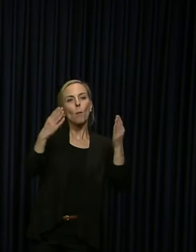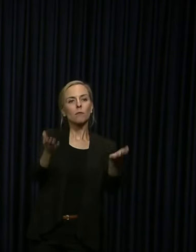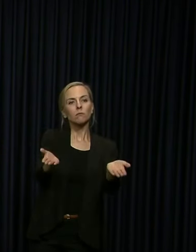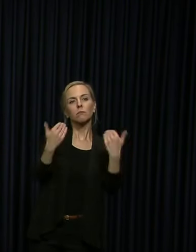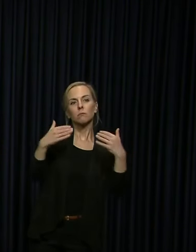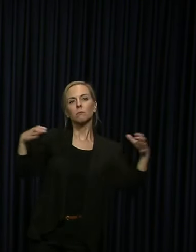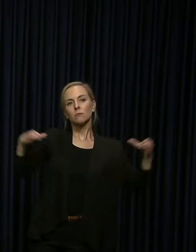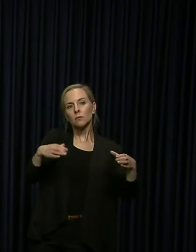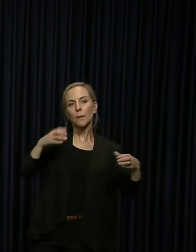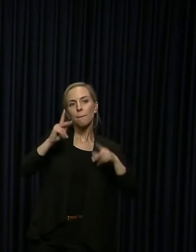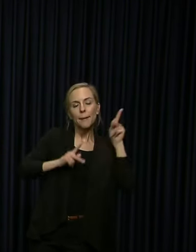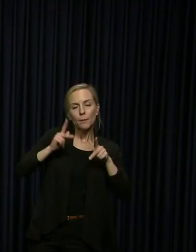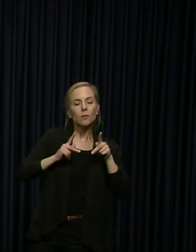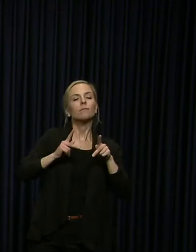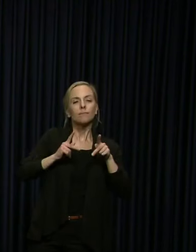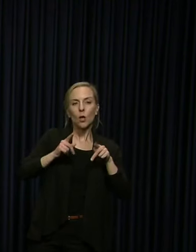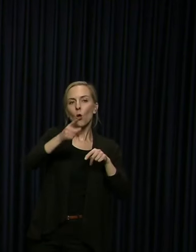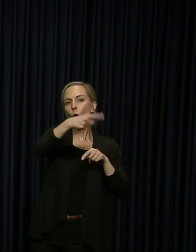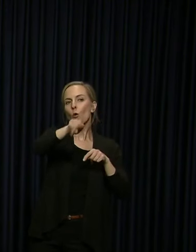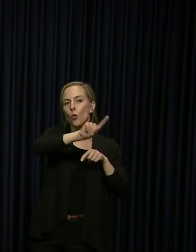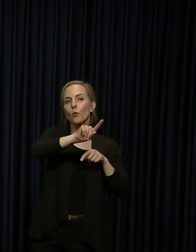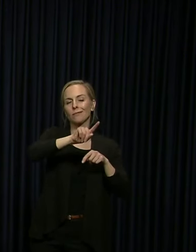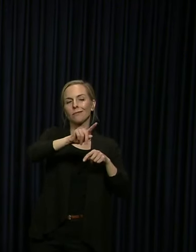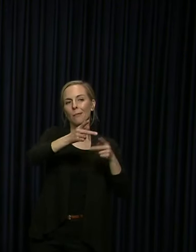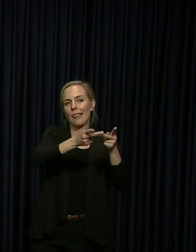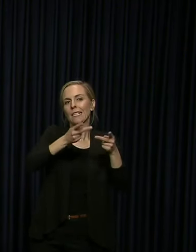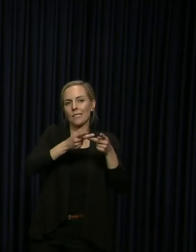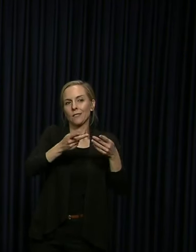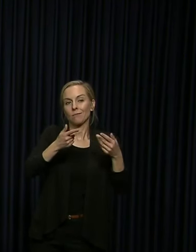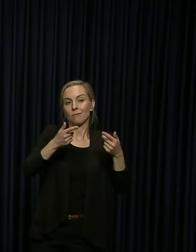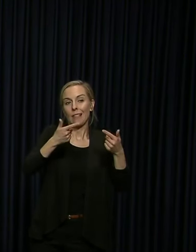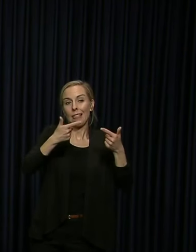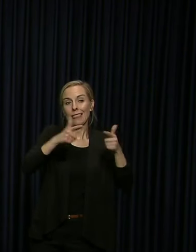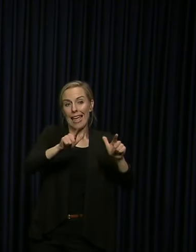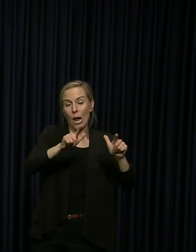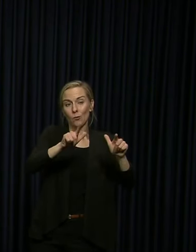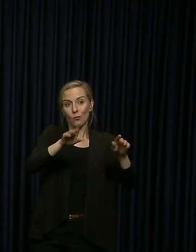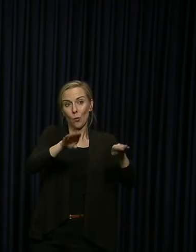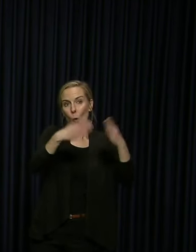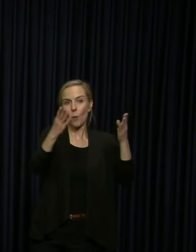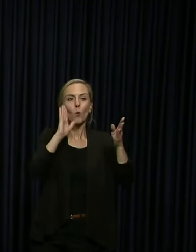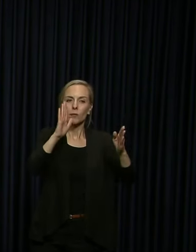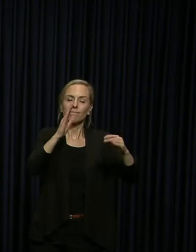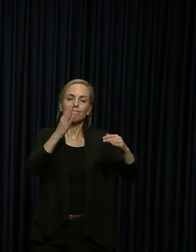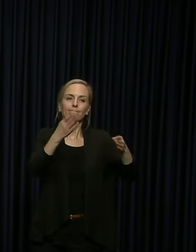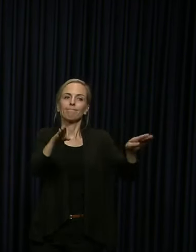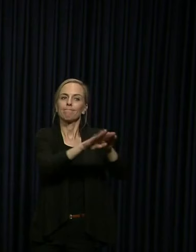THING FIRST -- WE FIRST LEARNED ABOUT THIS, WHAT, ABOUT FOUR MONTHS AGO, AND I THINK